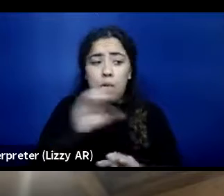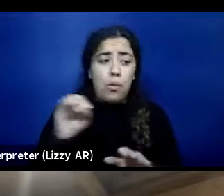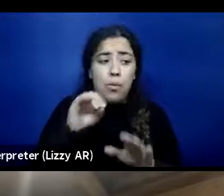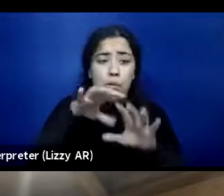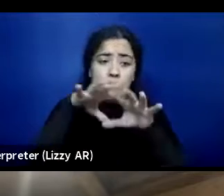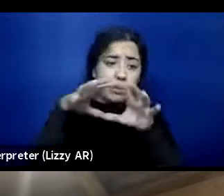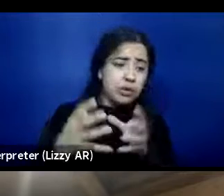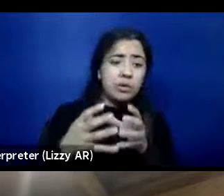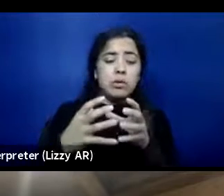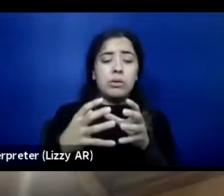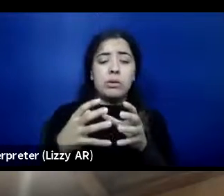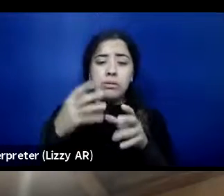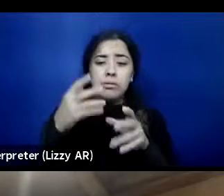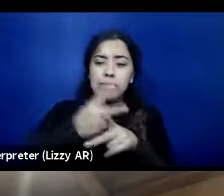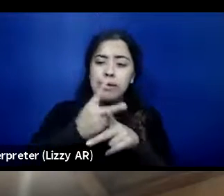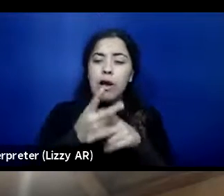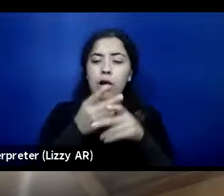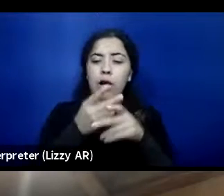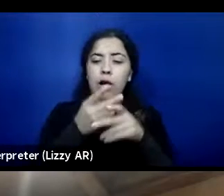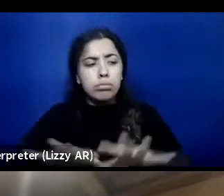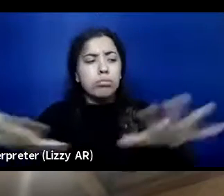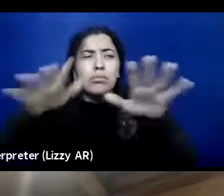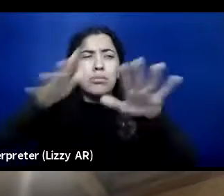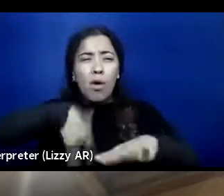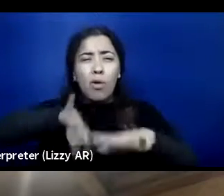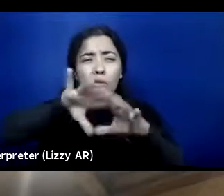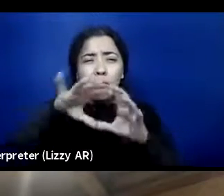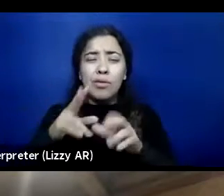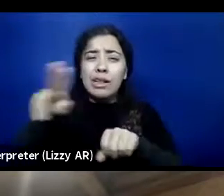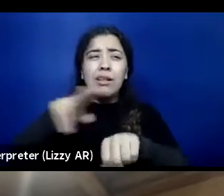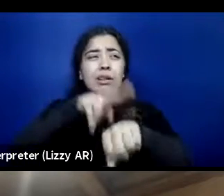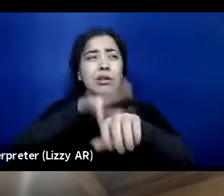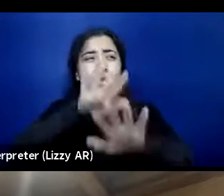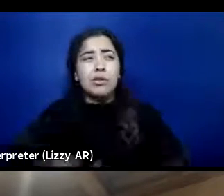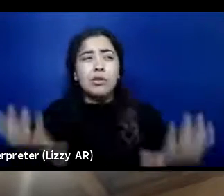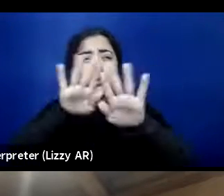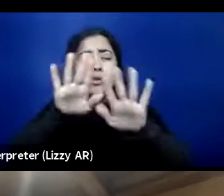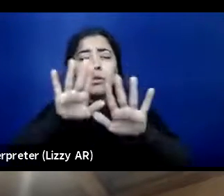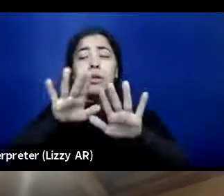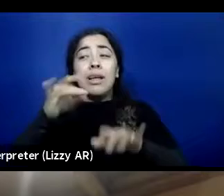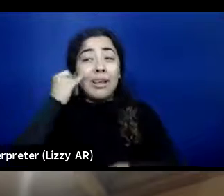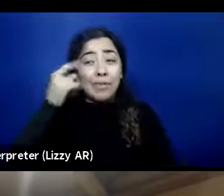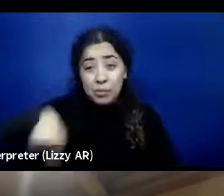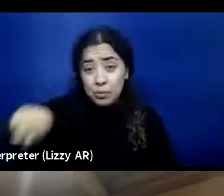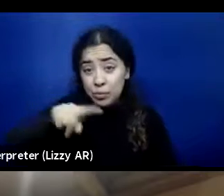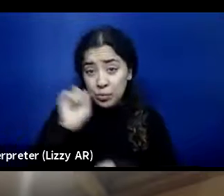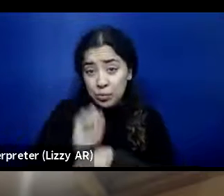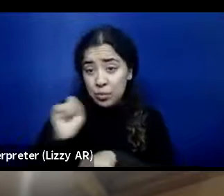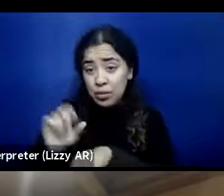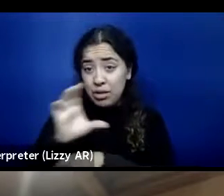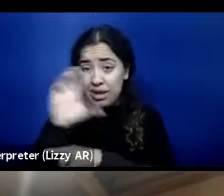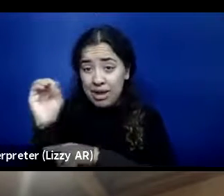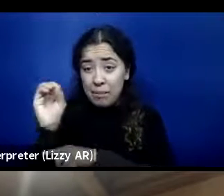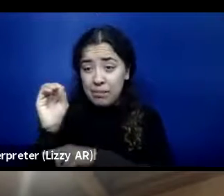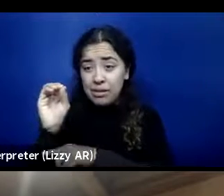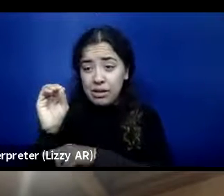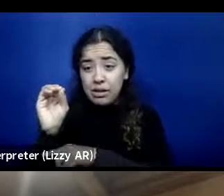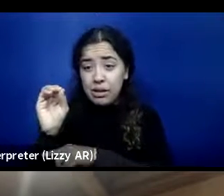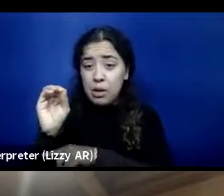you need to be making sure that you're accessible and inclusive throughout your entire global footprint. And we don't often see that.